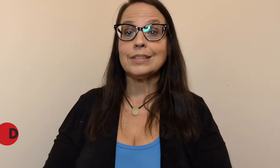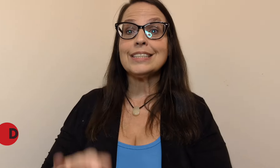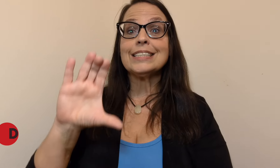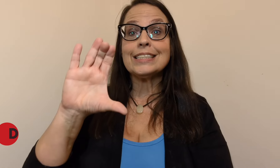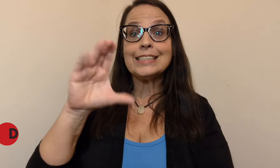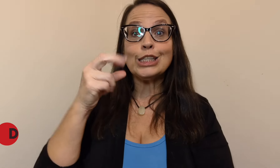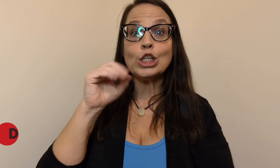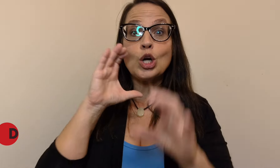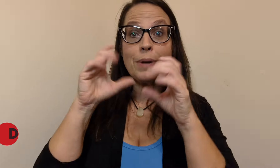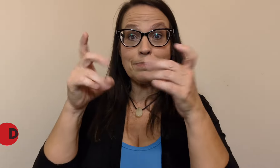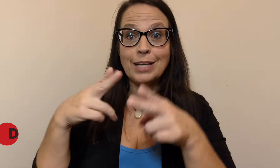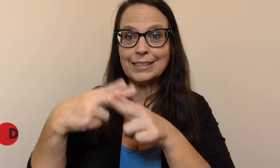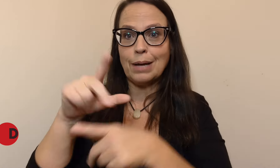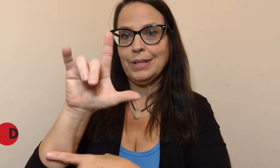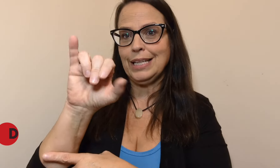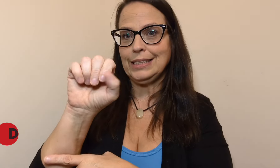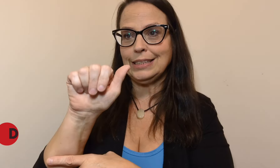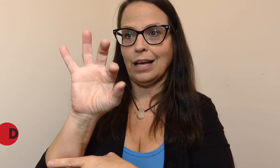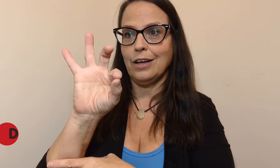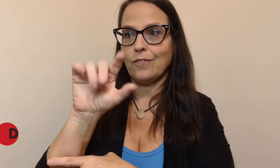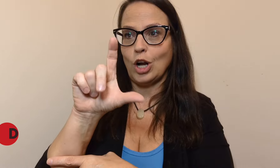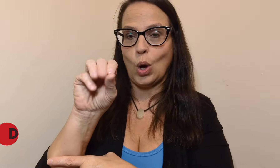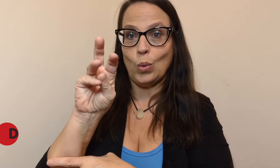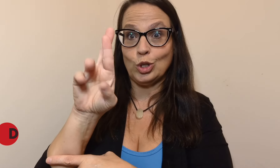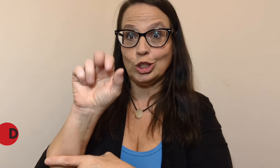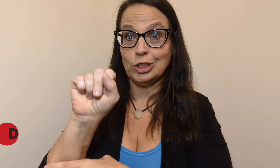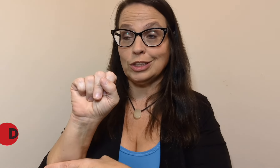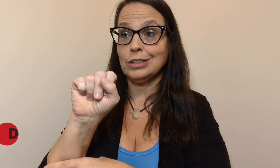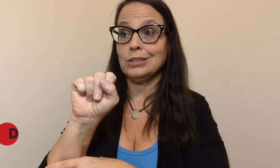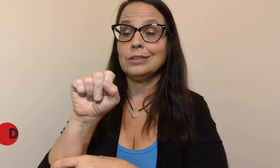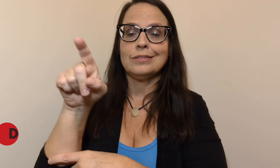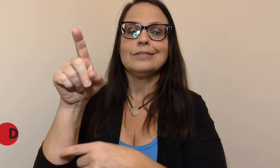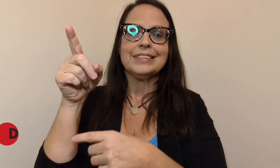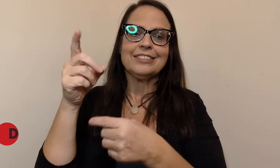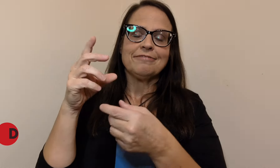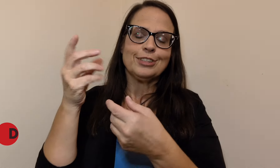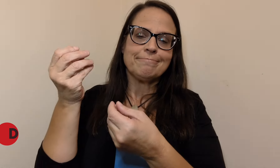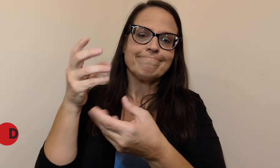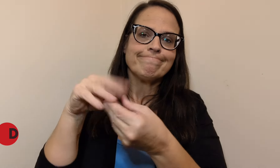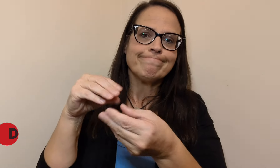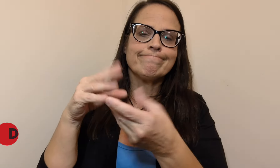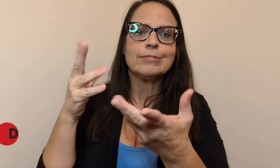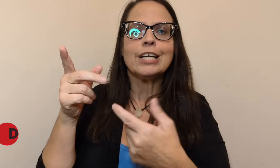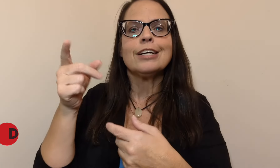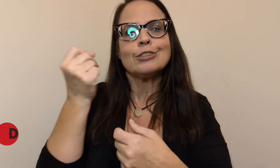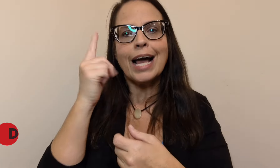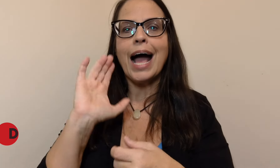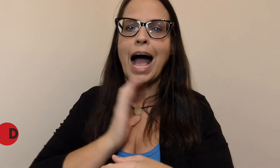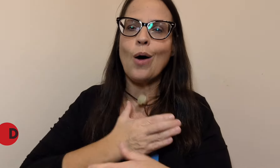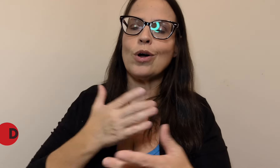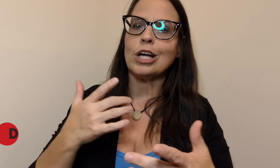[ROBYN]: The CHS communications manager, Lisa Flowers says they understand